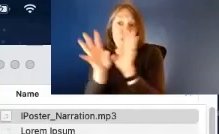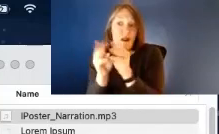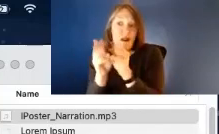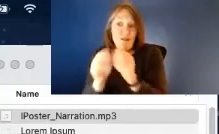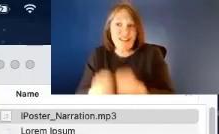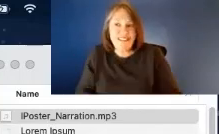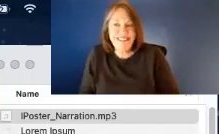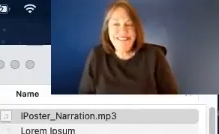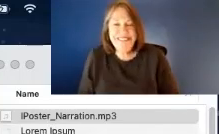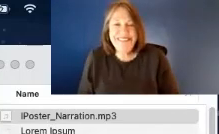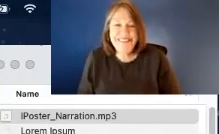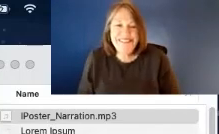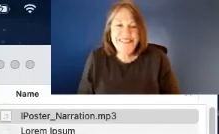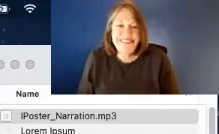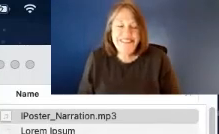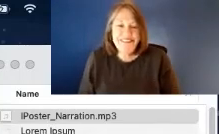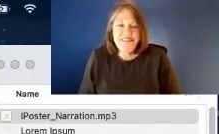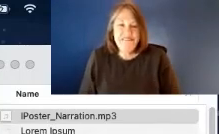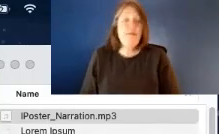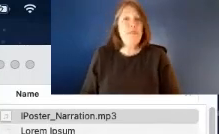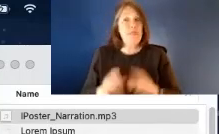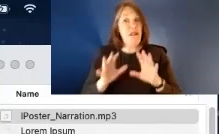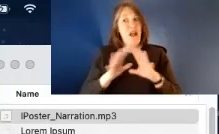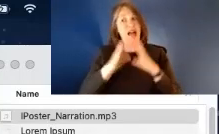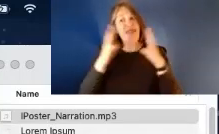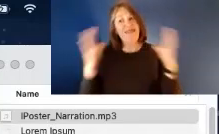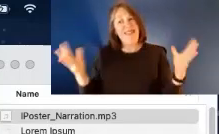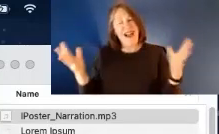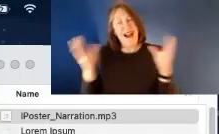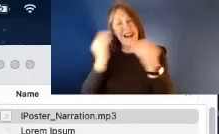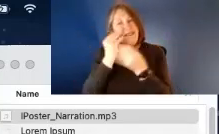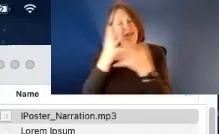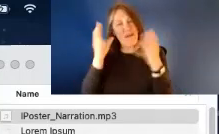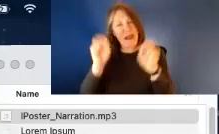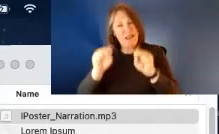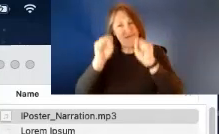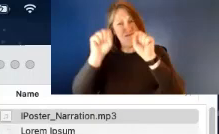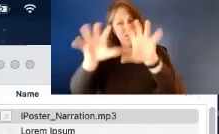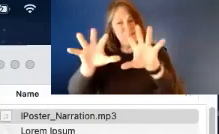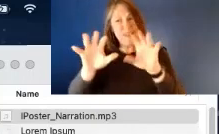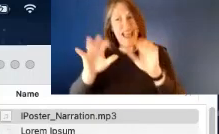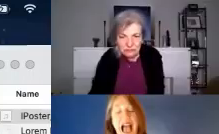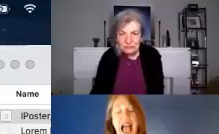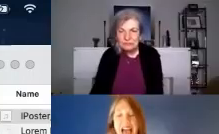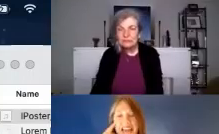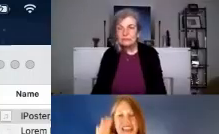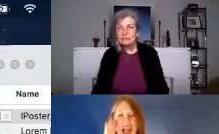07:26:02 So that is a lot of information at once. I think I will stop here and just turn